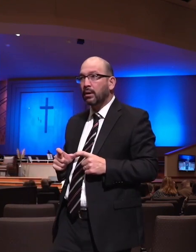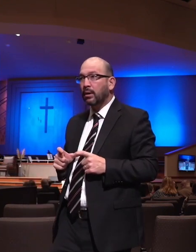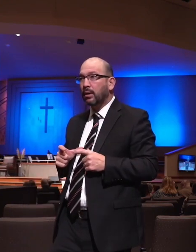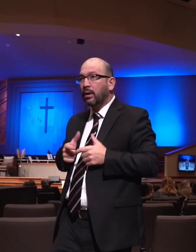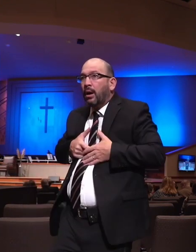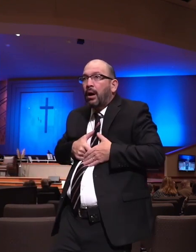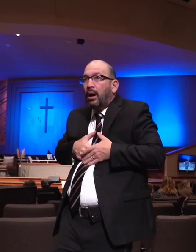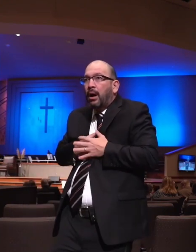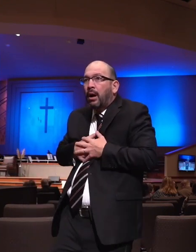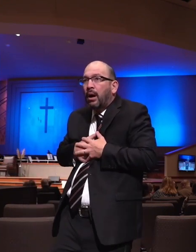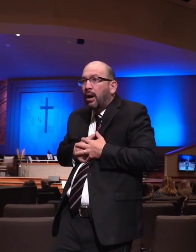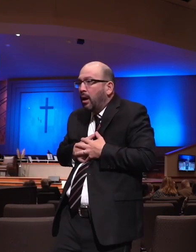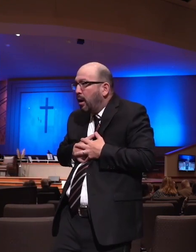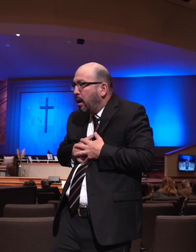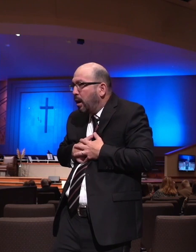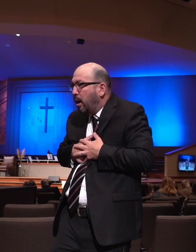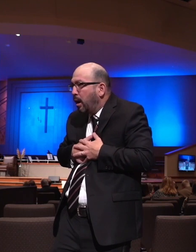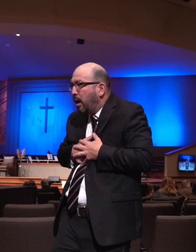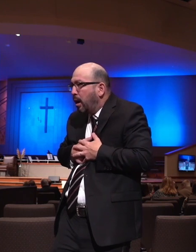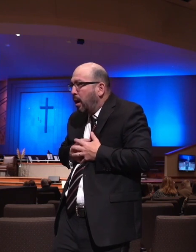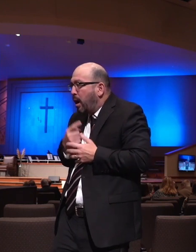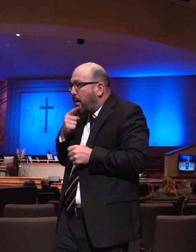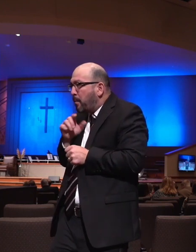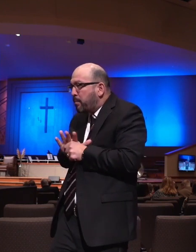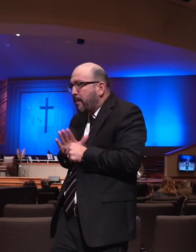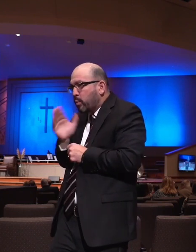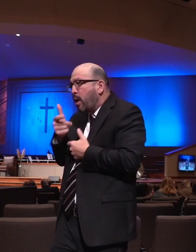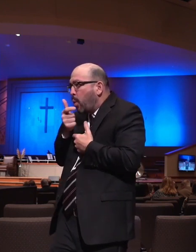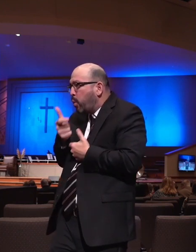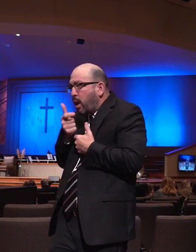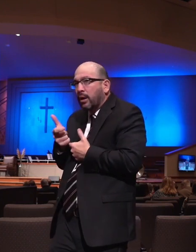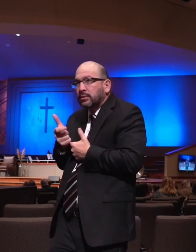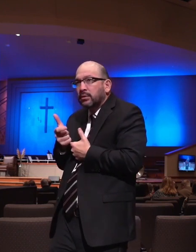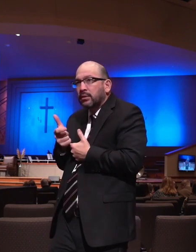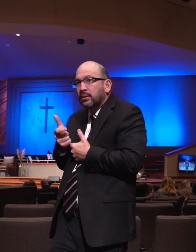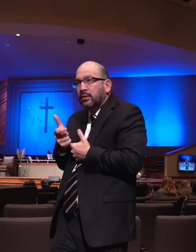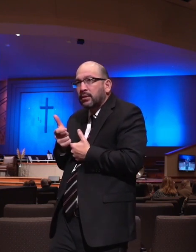like this he says I promise you I'll watch it now I got to tell you over my